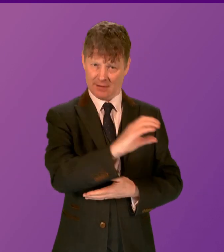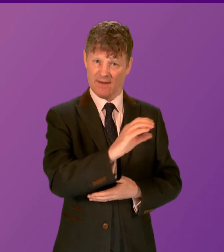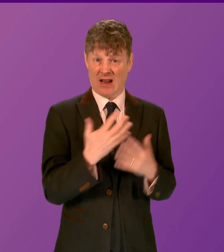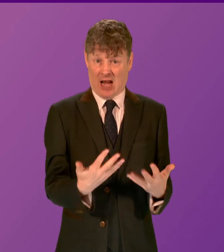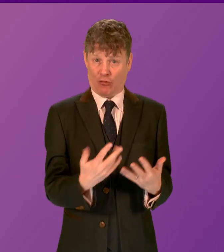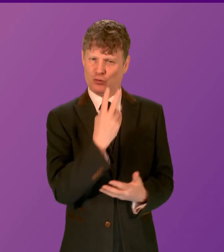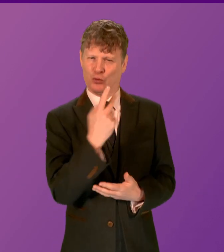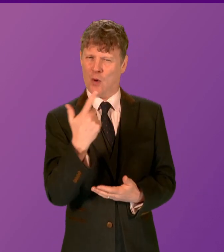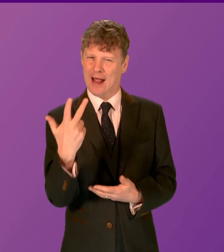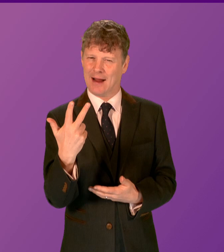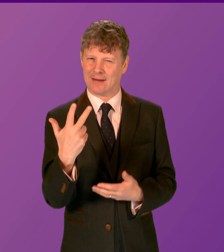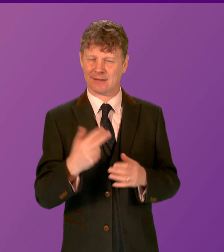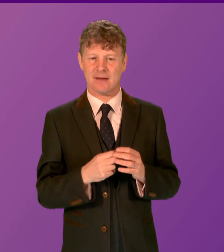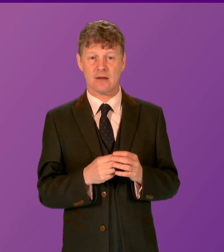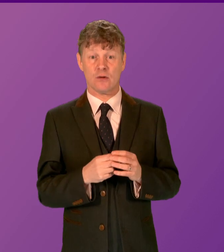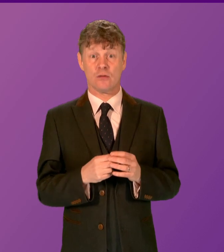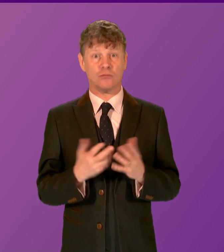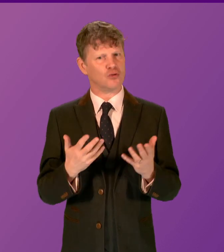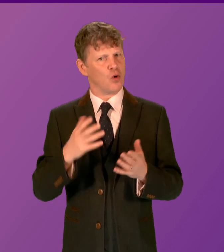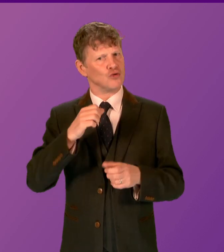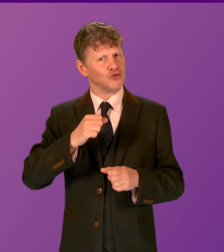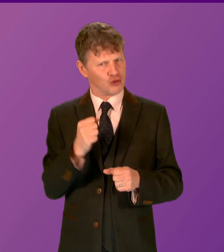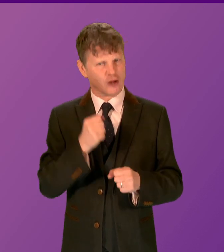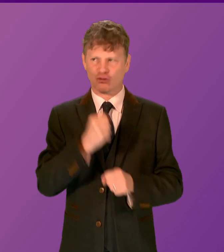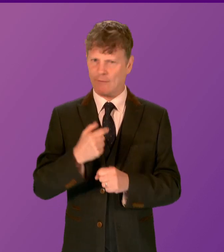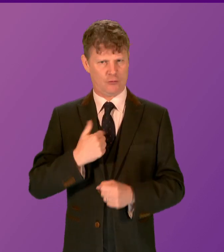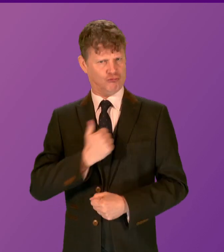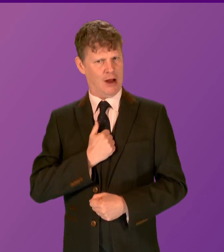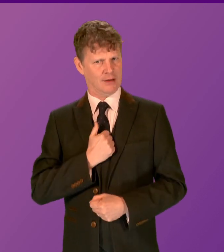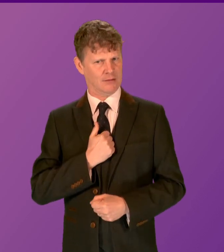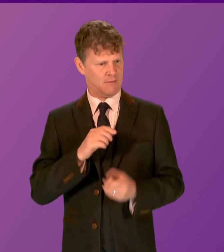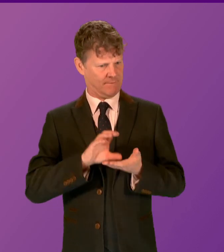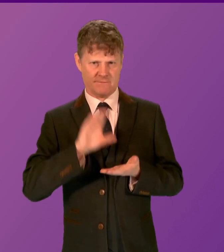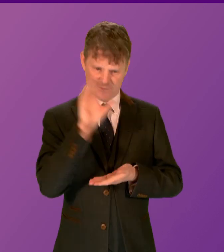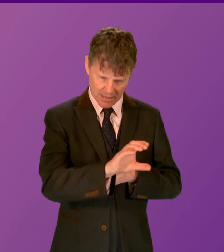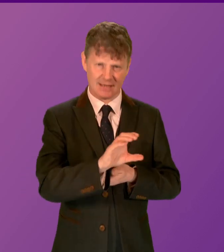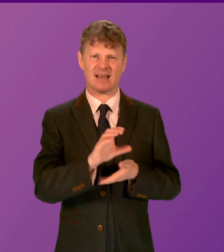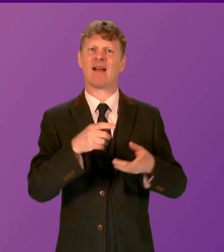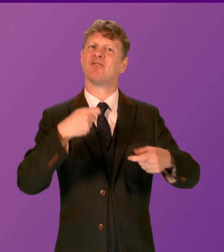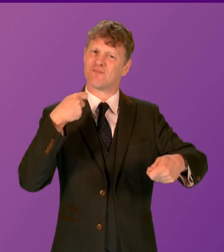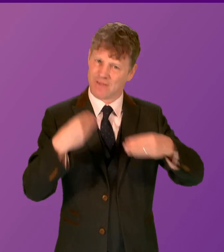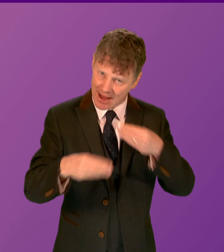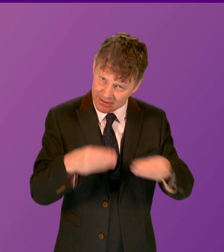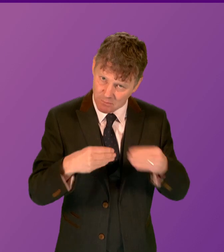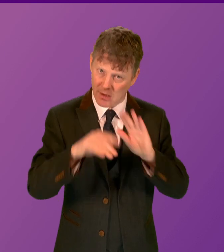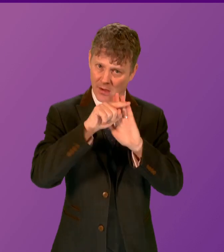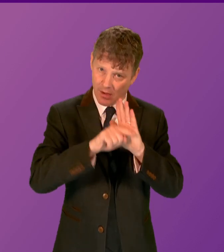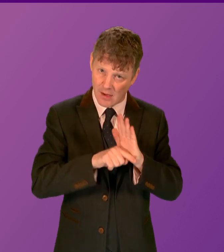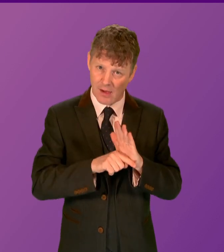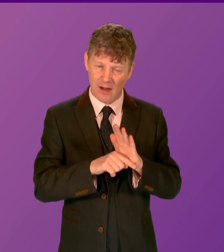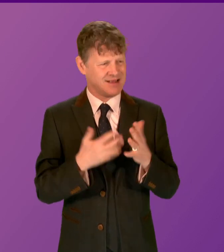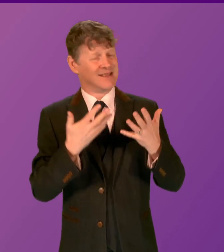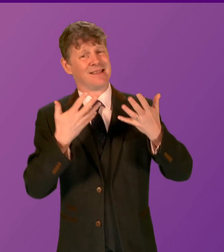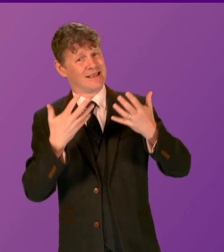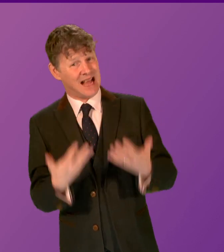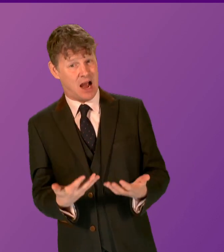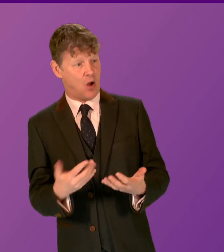We did the right thing by ensuring that funding was flexible for the local authority.